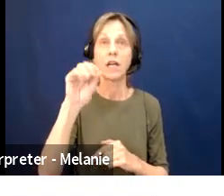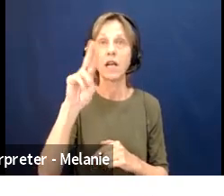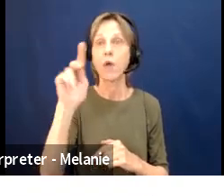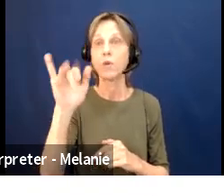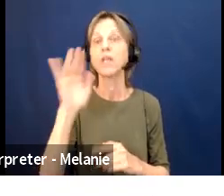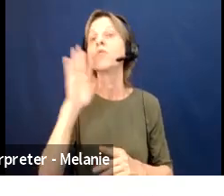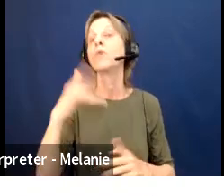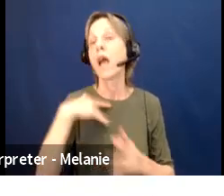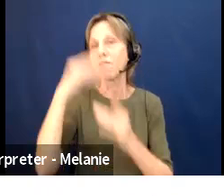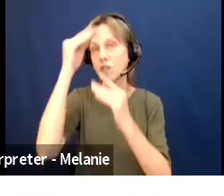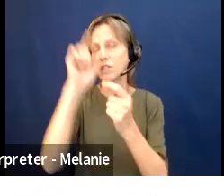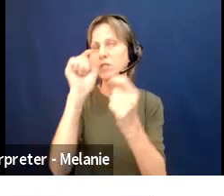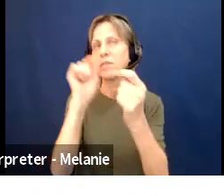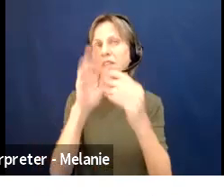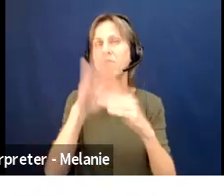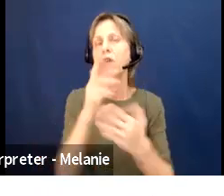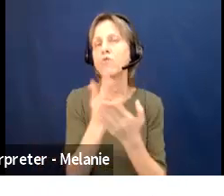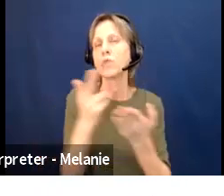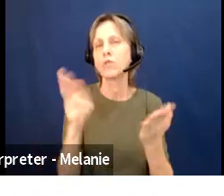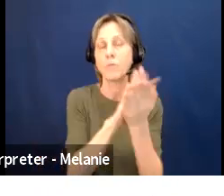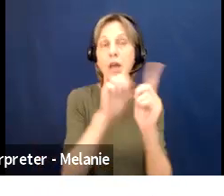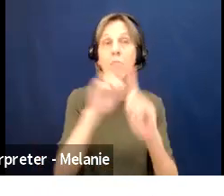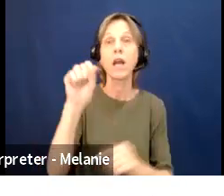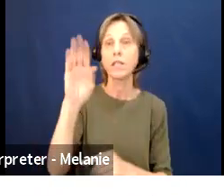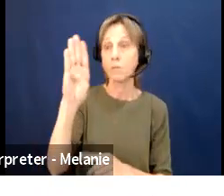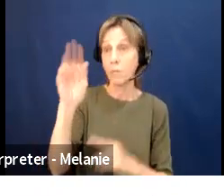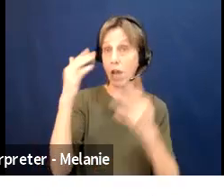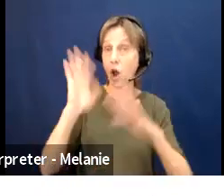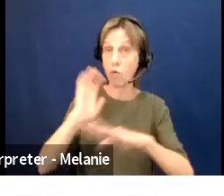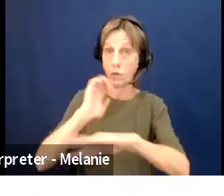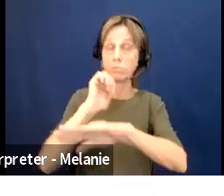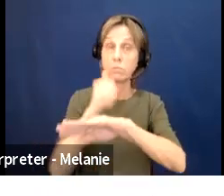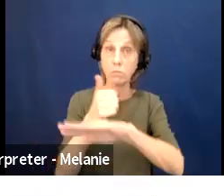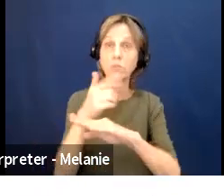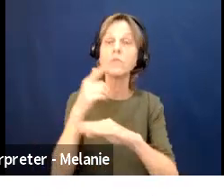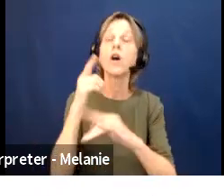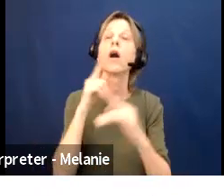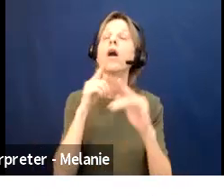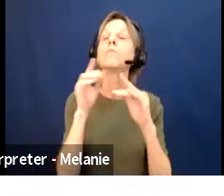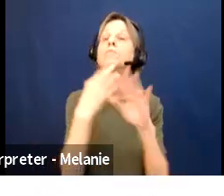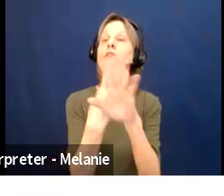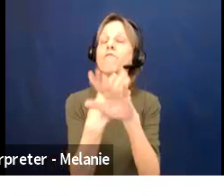but the SBA has established a virtual disaster loan outreach center it's open from Monday through